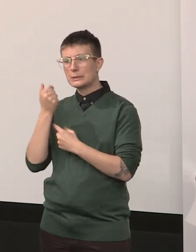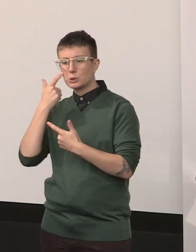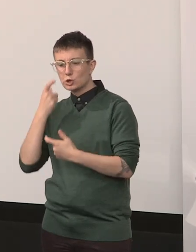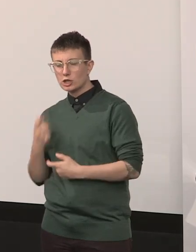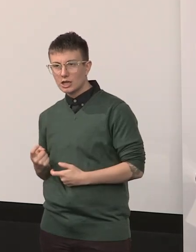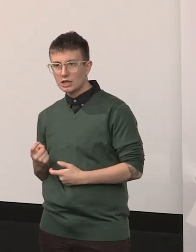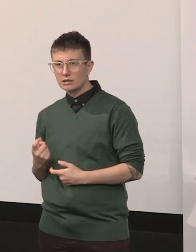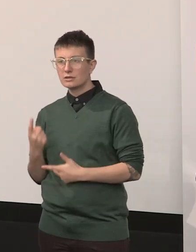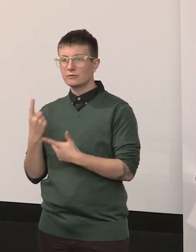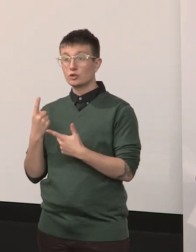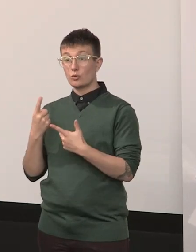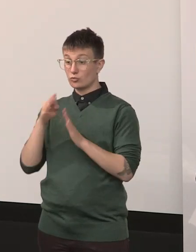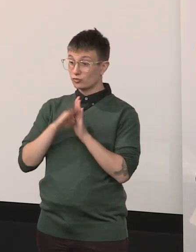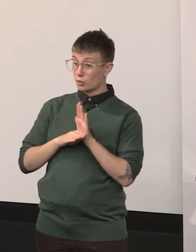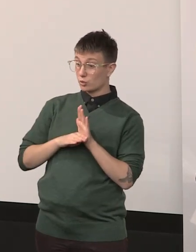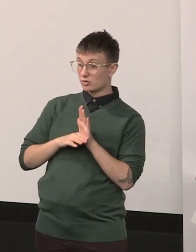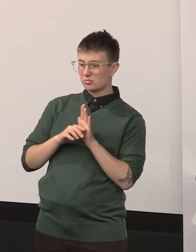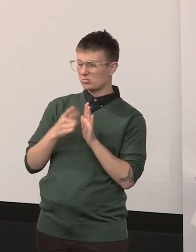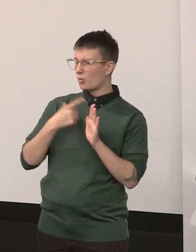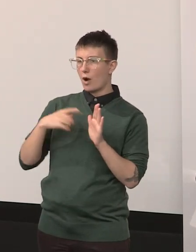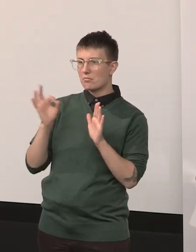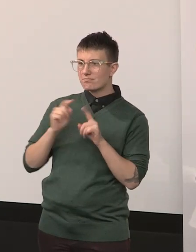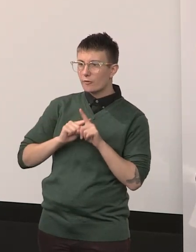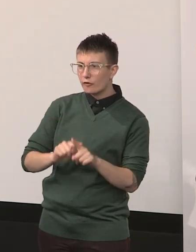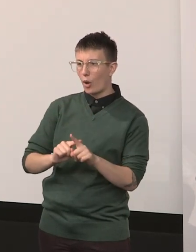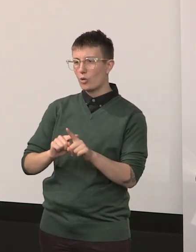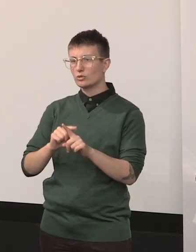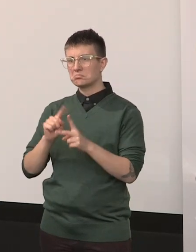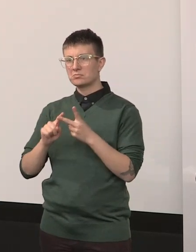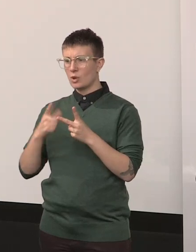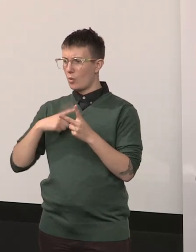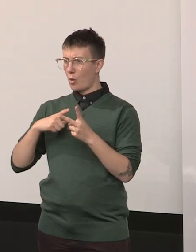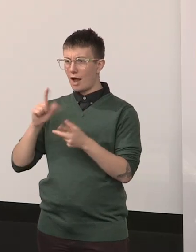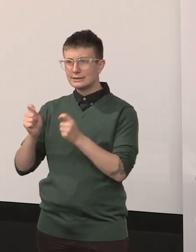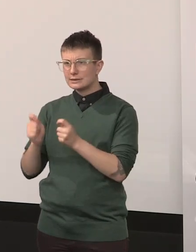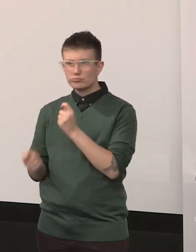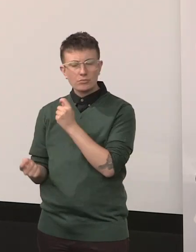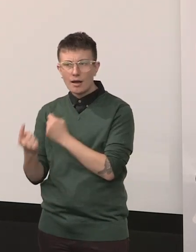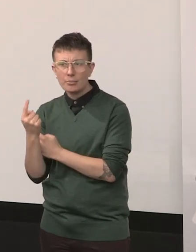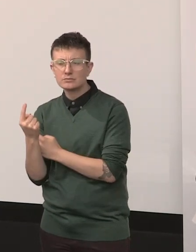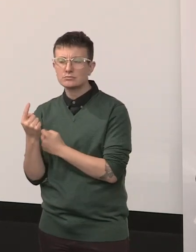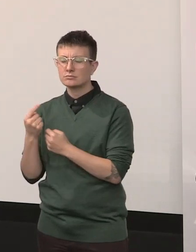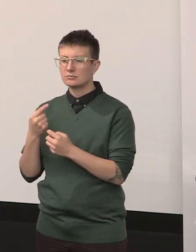exactly why I've asked my team to review and go back and look, not just at the protocols that were in place,